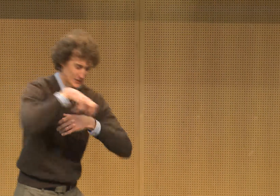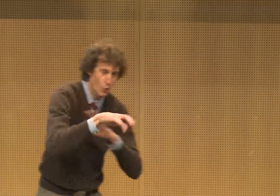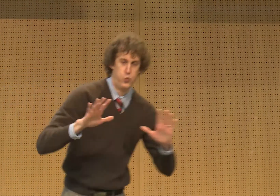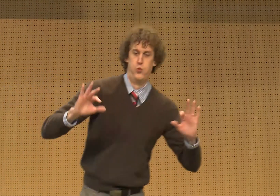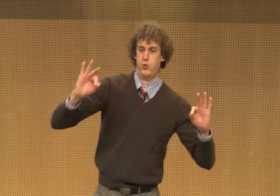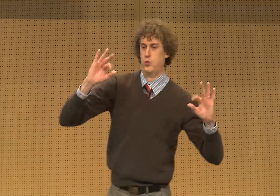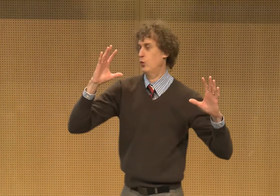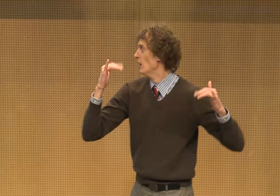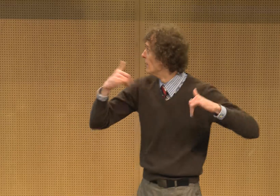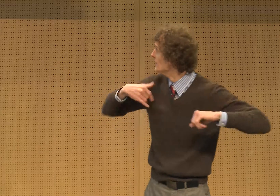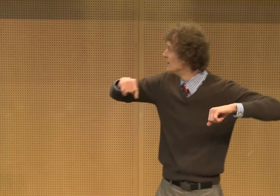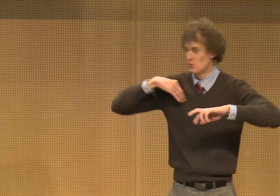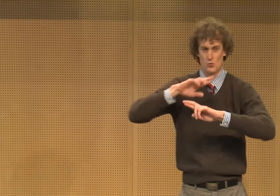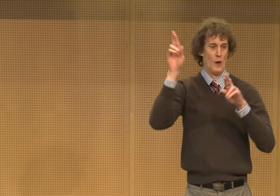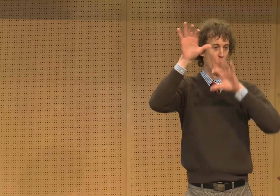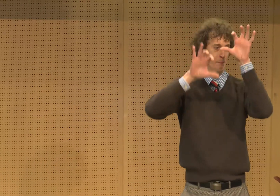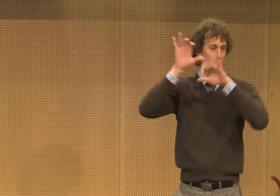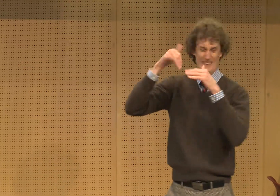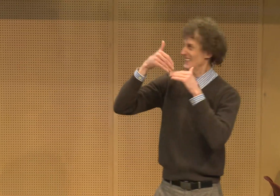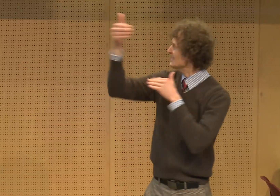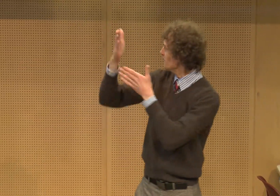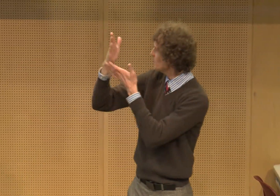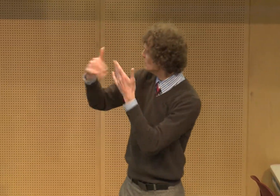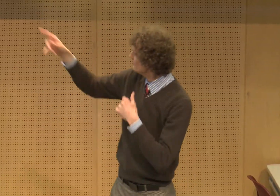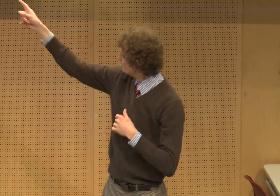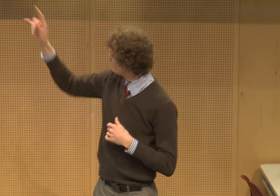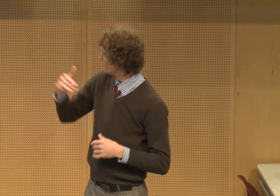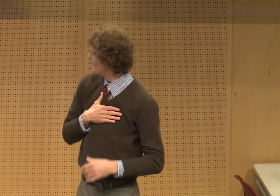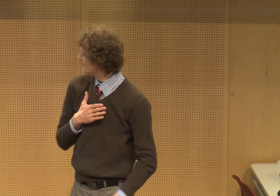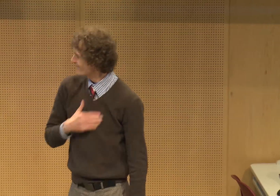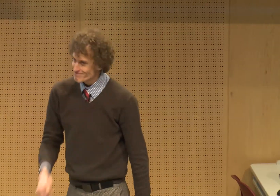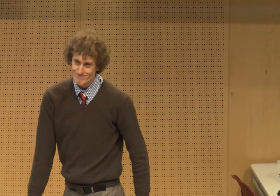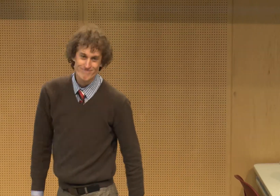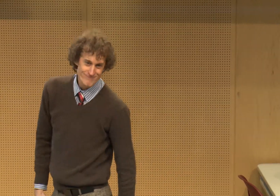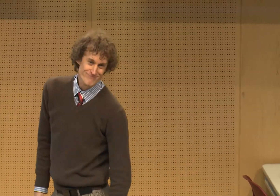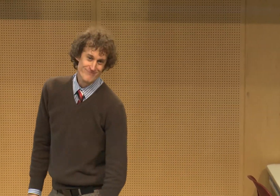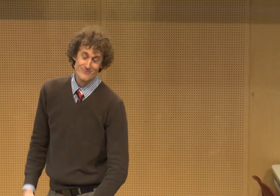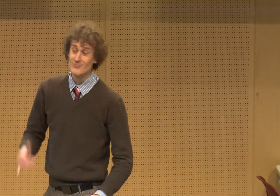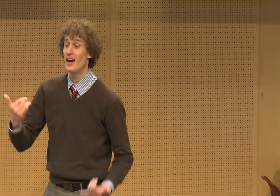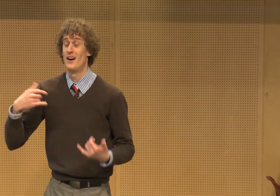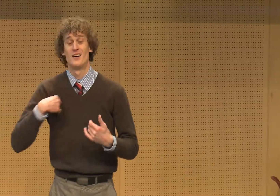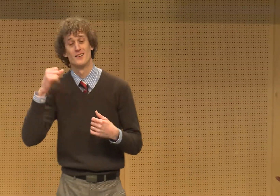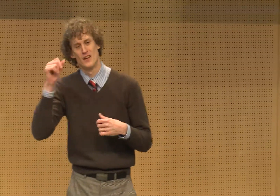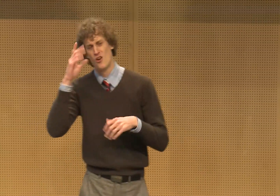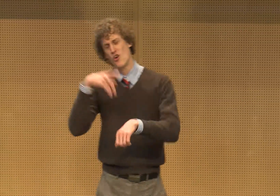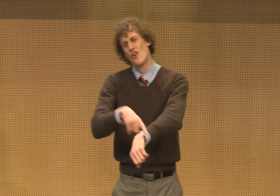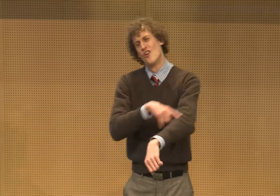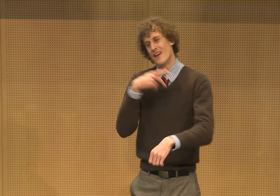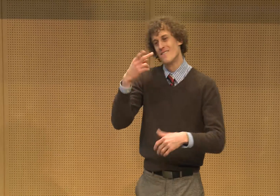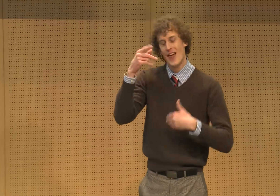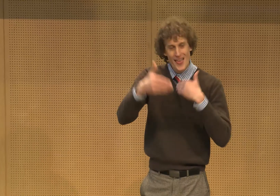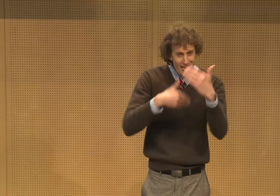So swimming, next I'm climbing, and then I'll be done.